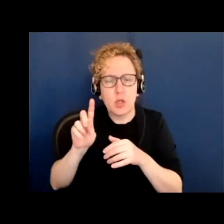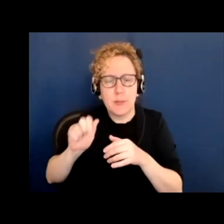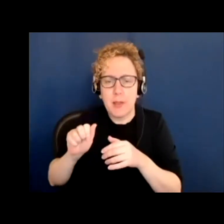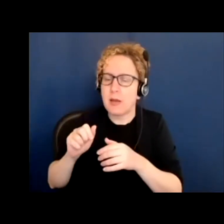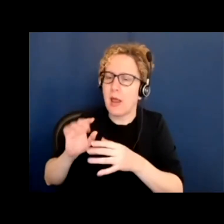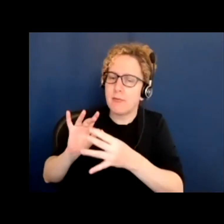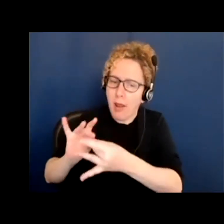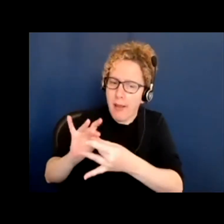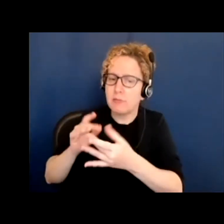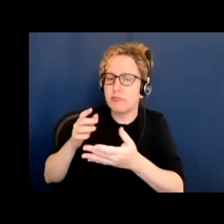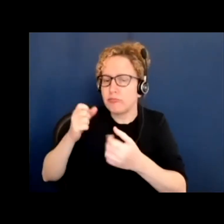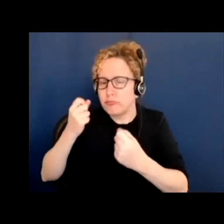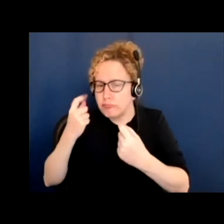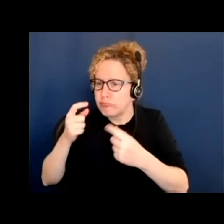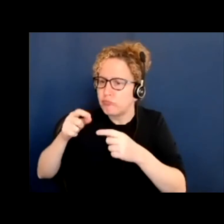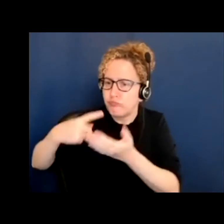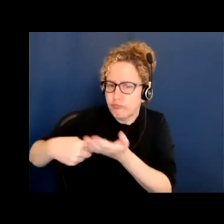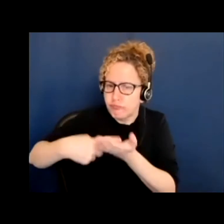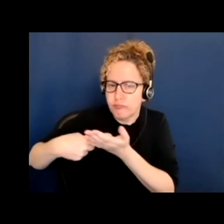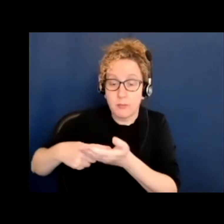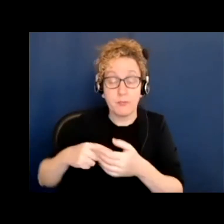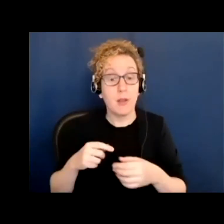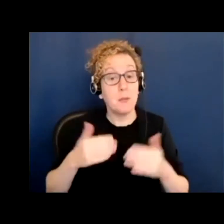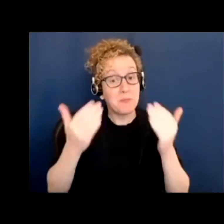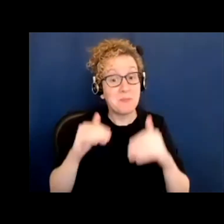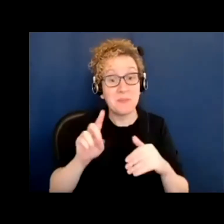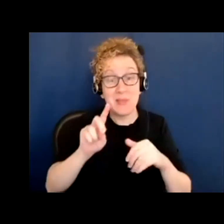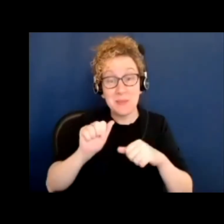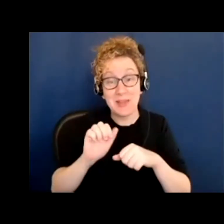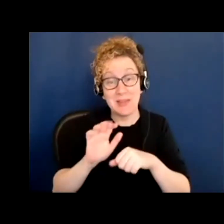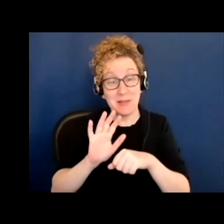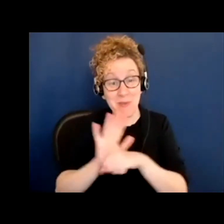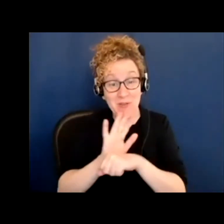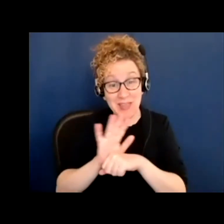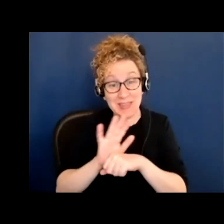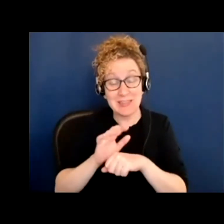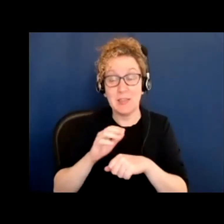We have another “Disability at the Movies,” a virtual career poster fair, foreign Fulbright